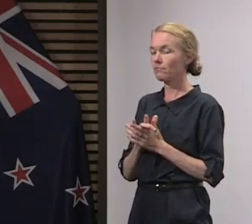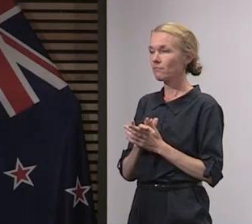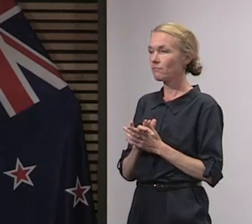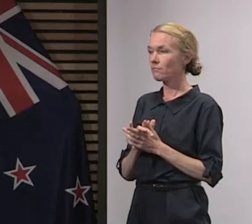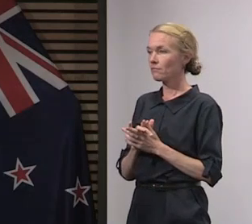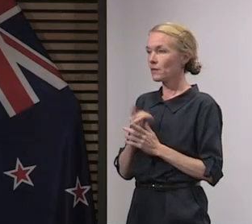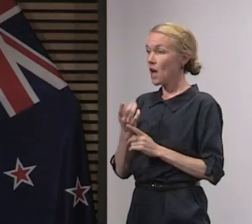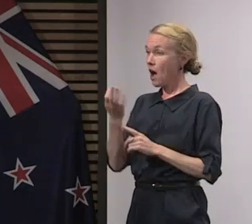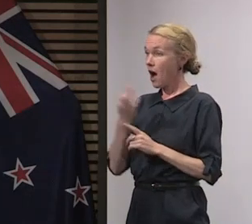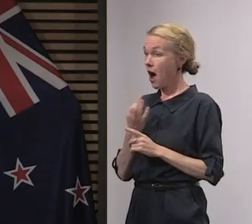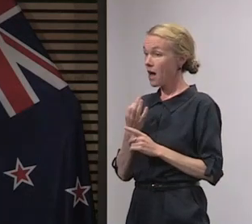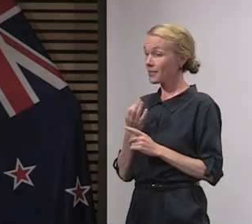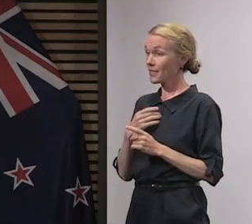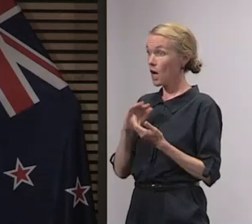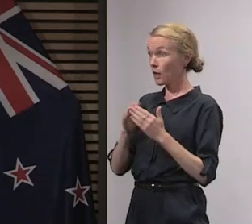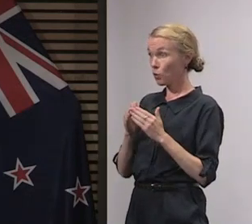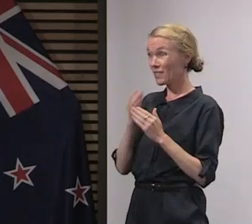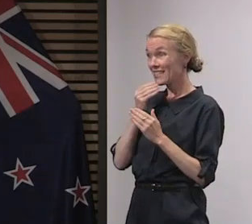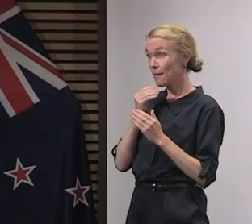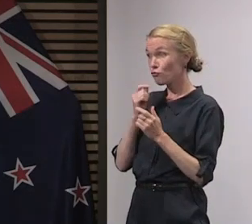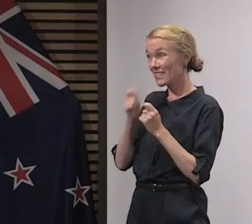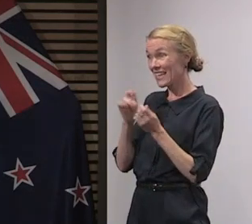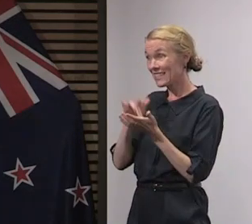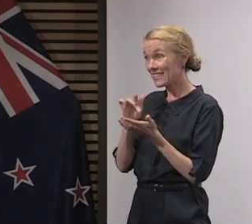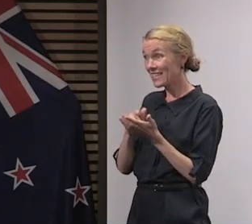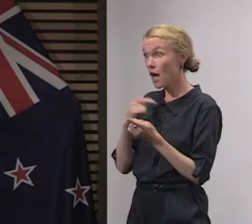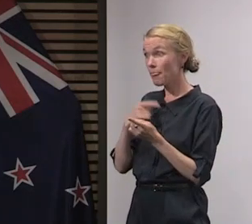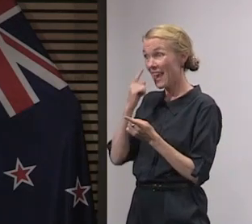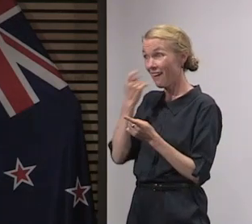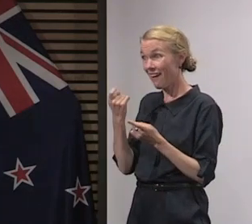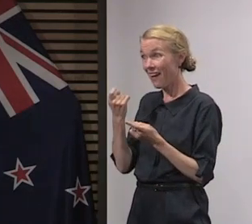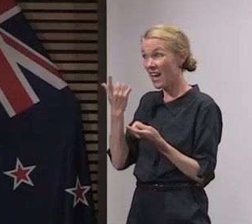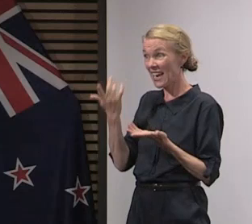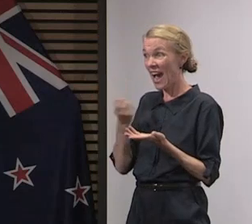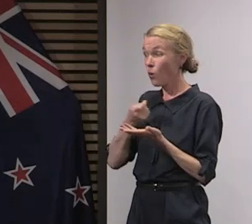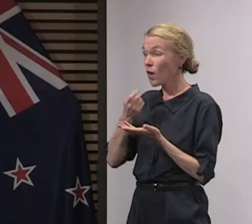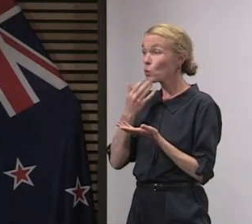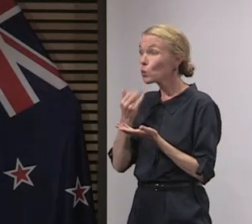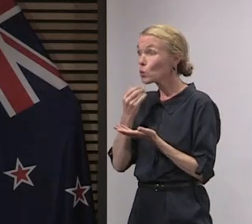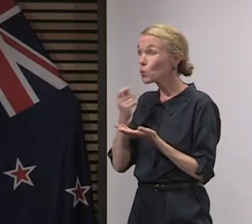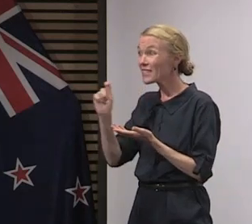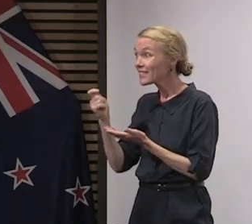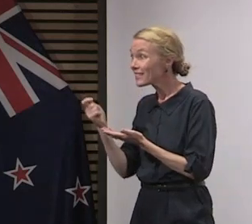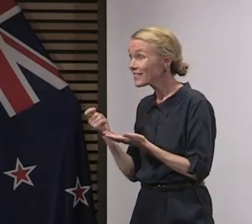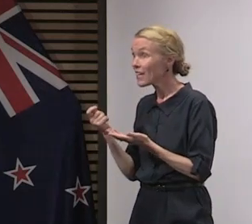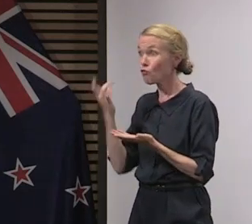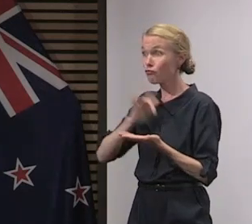have plenty of nasal swabs. How many clinics have completely run out of nasal swabs?